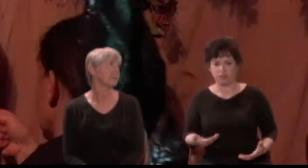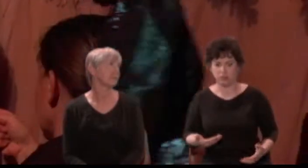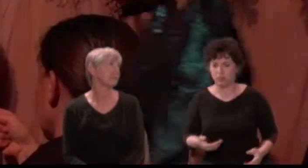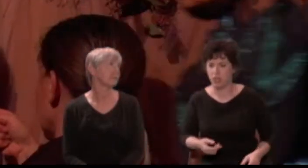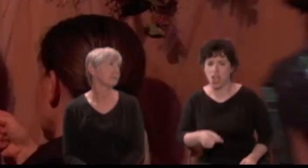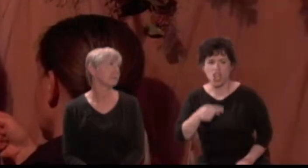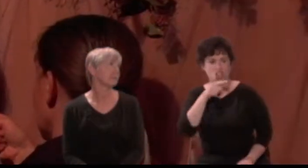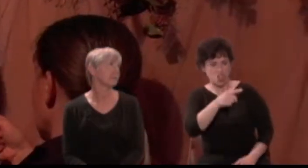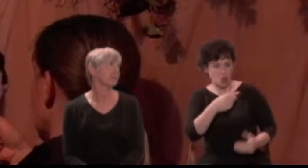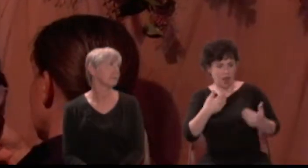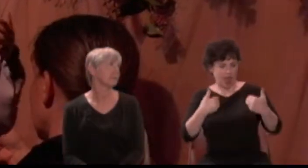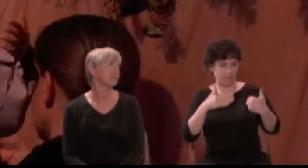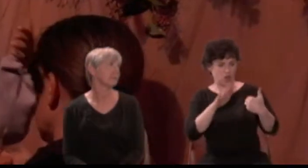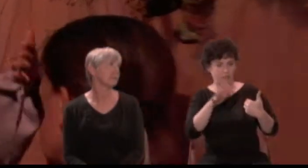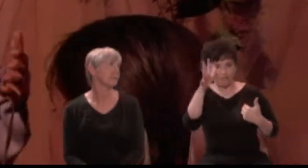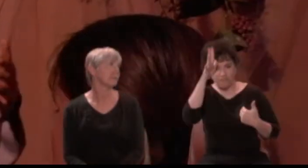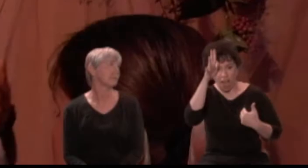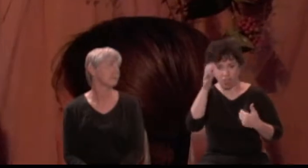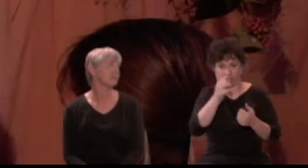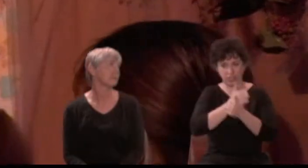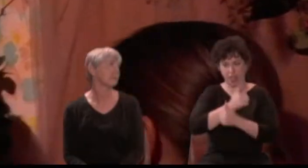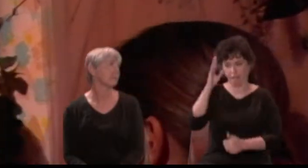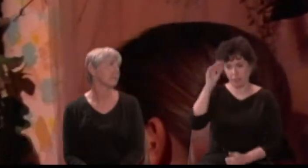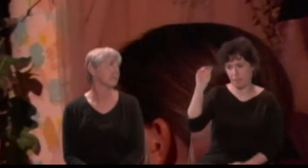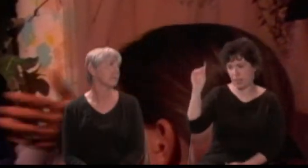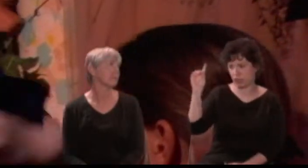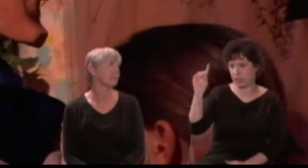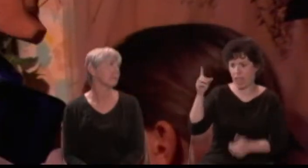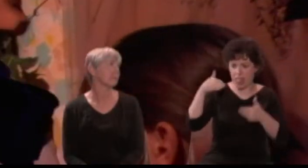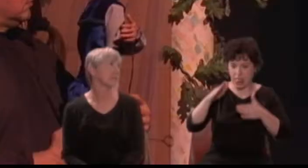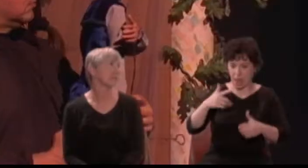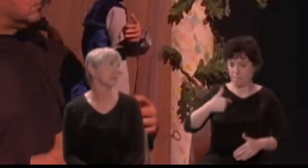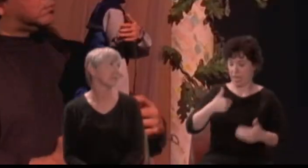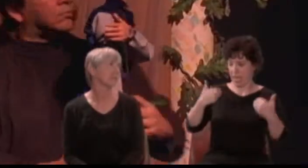Lysander: You have her father's love, Demetrius; let me have Hermia's.